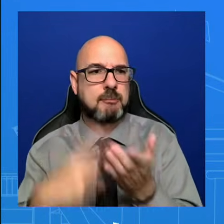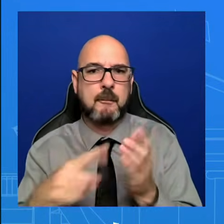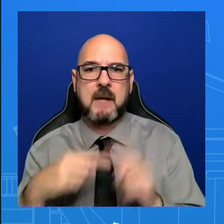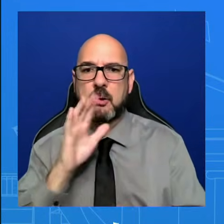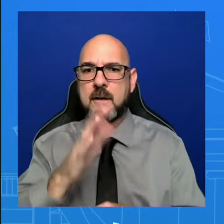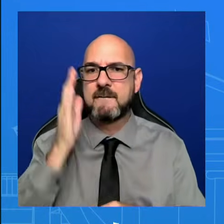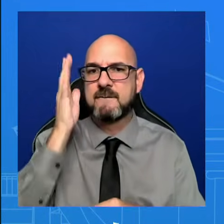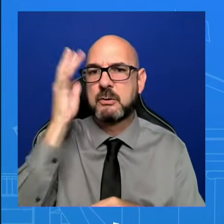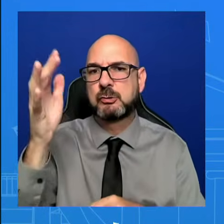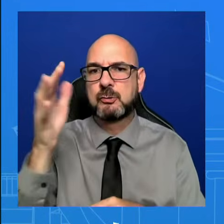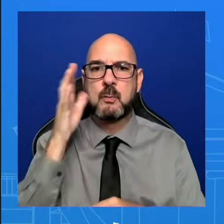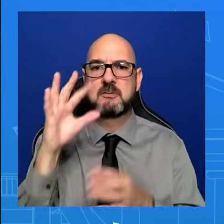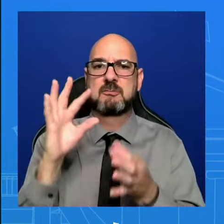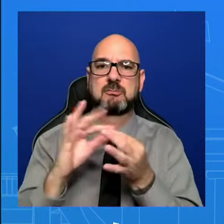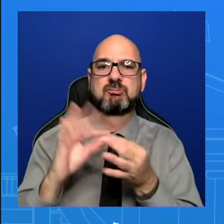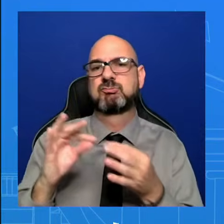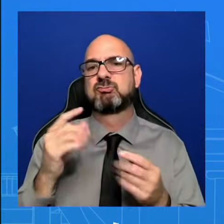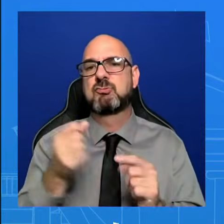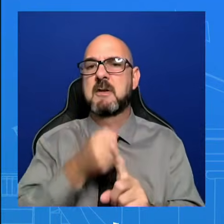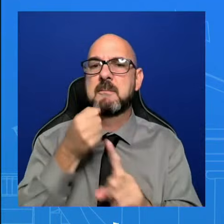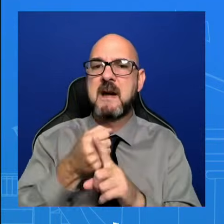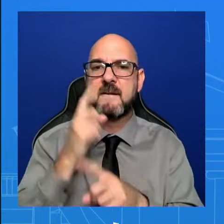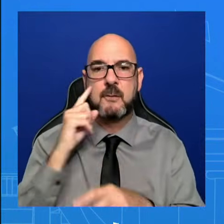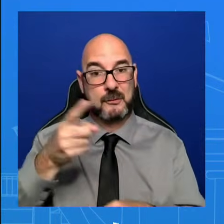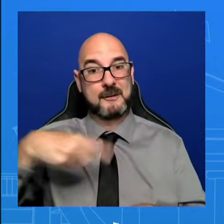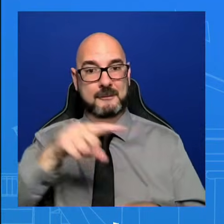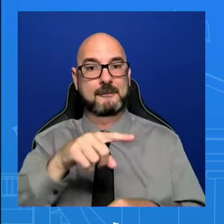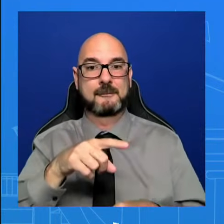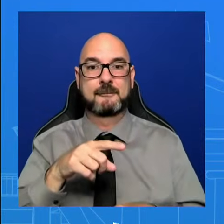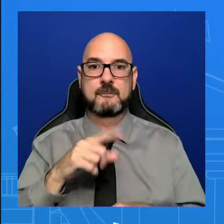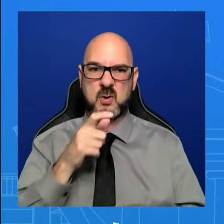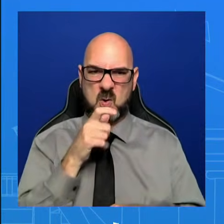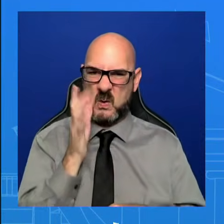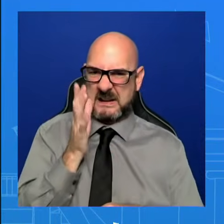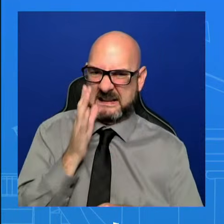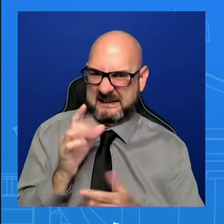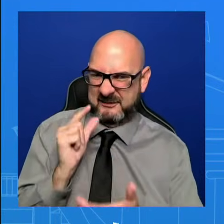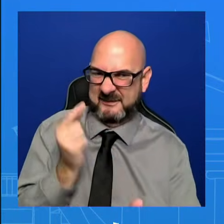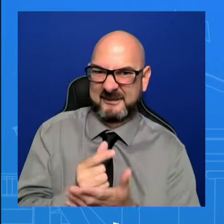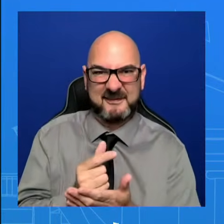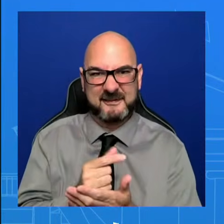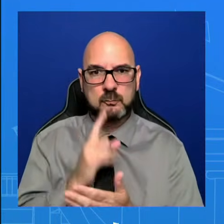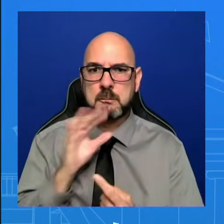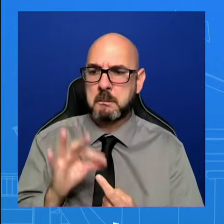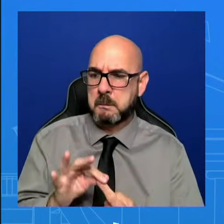for these graduates and -- and their families. It's a special day. It's a special day. And so, he's looking forward to doing that.